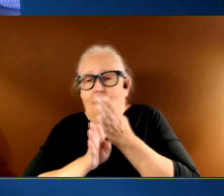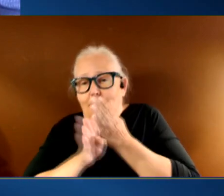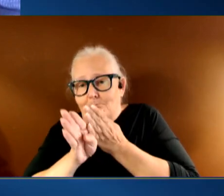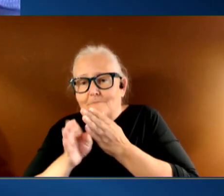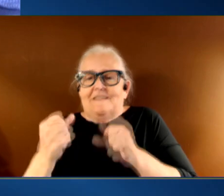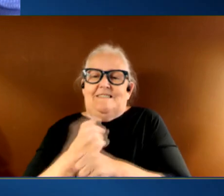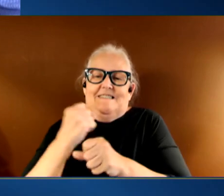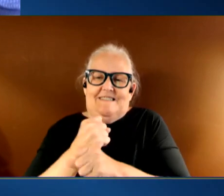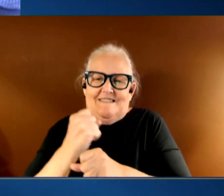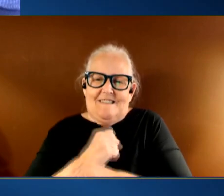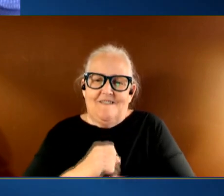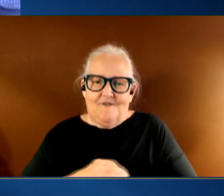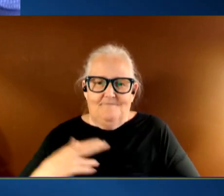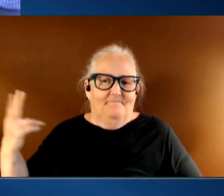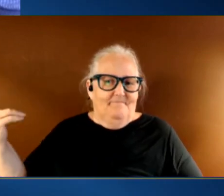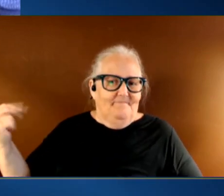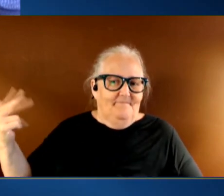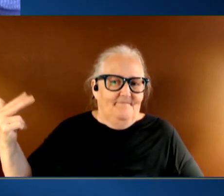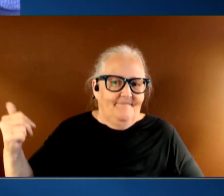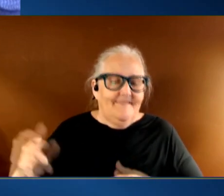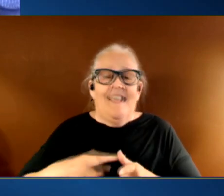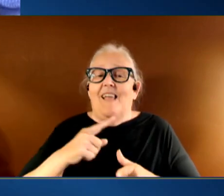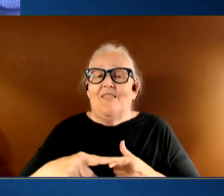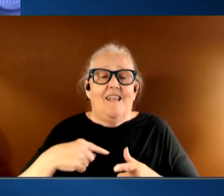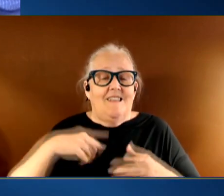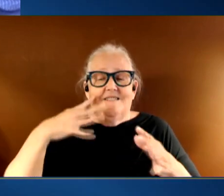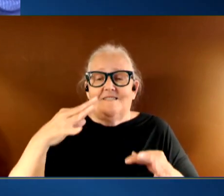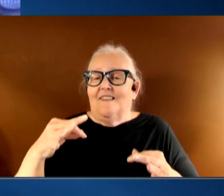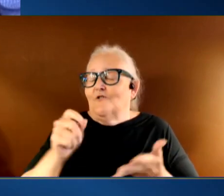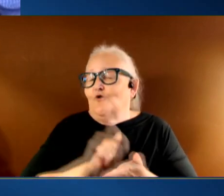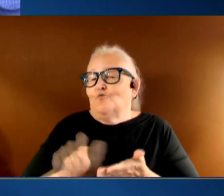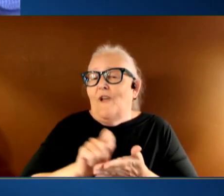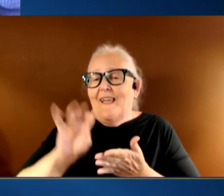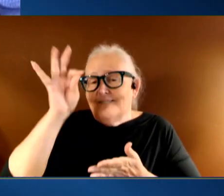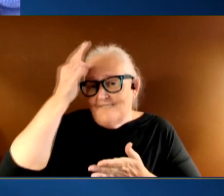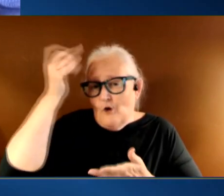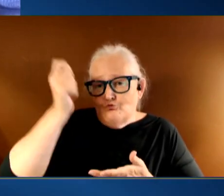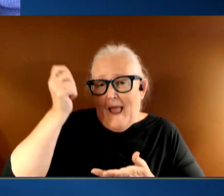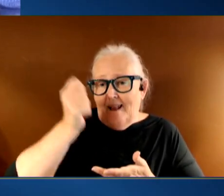and I became a federal grant writer. So, I wrote the grant. And so, they made me the